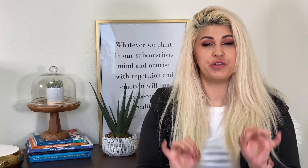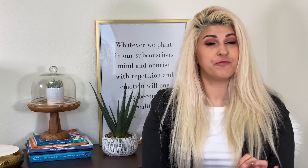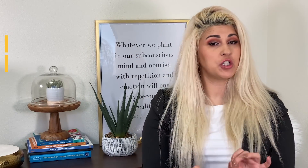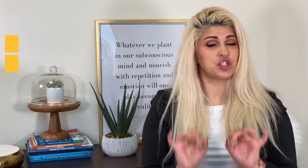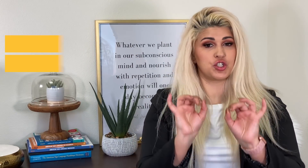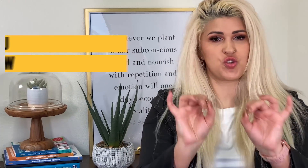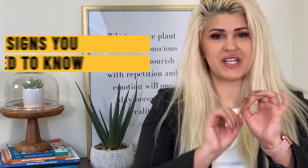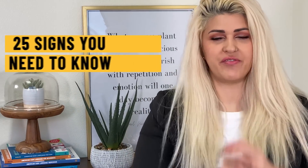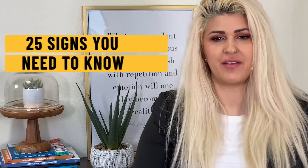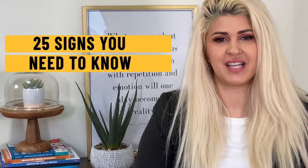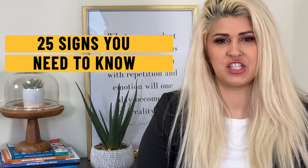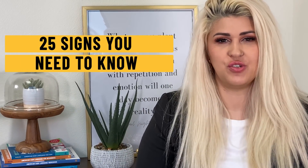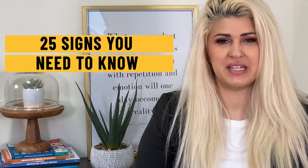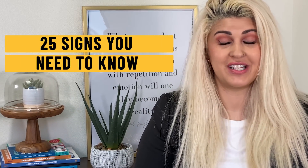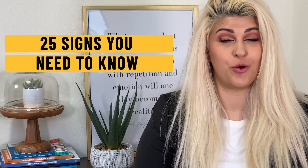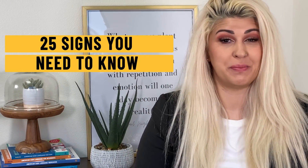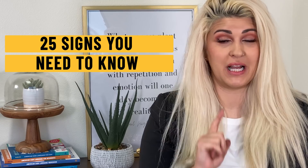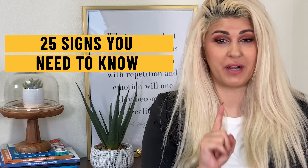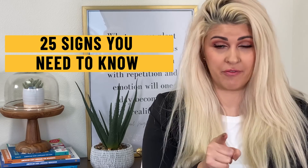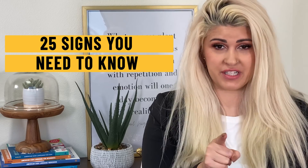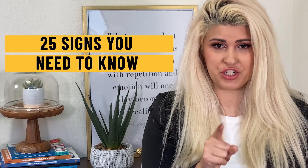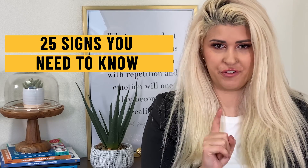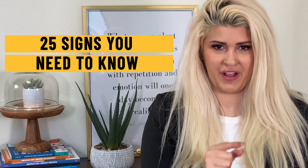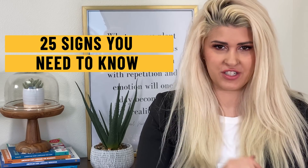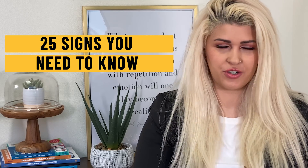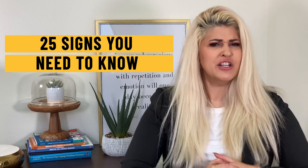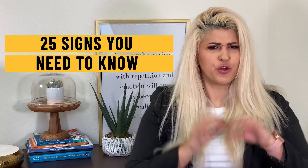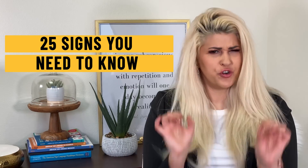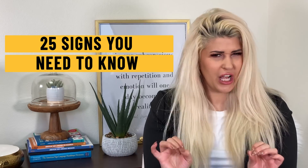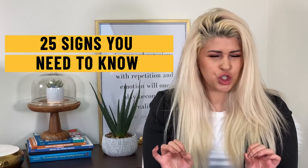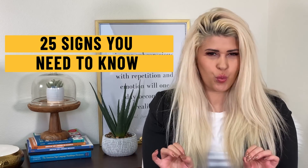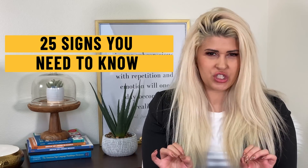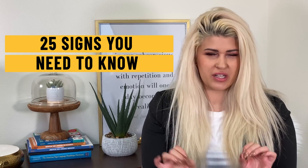the first 25 signs you need to know to become conversational faster. So if you're not sure which signs